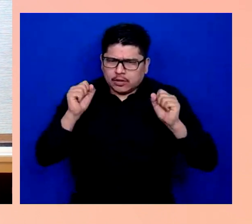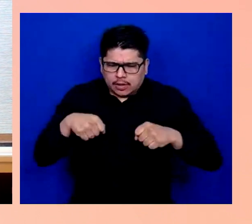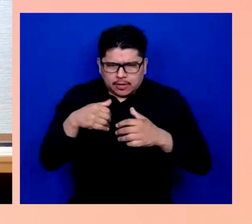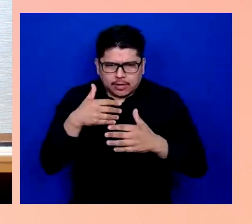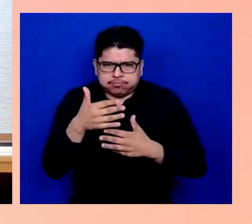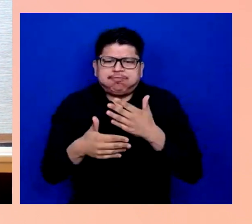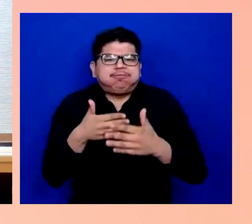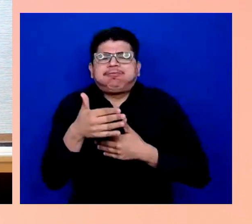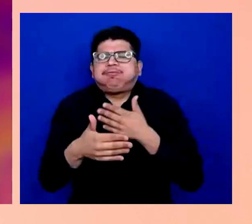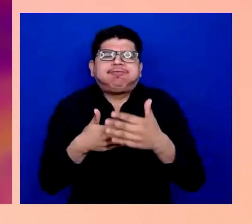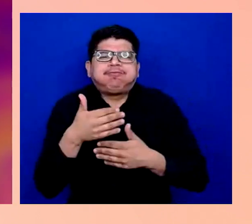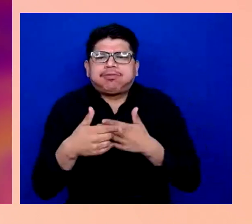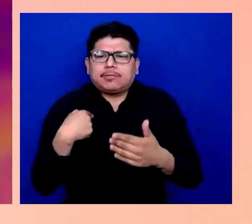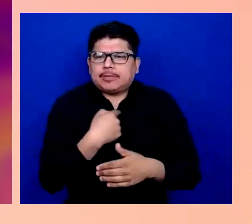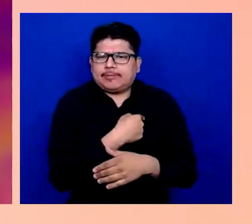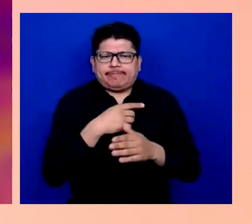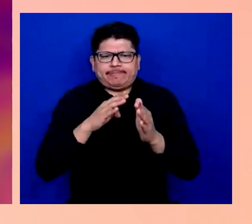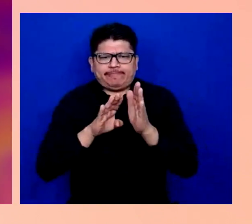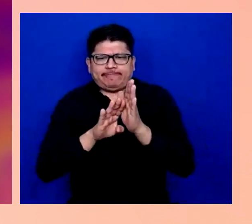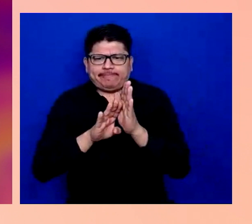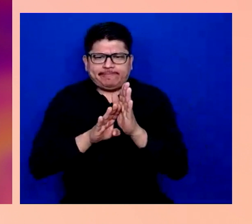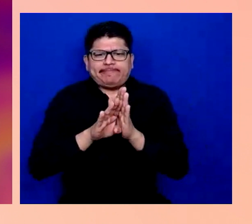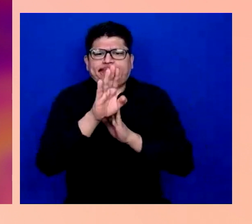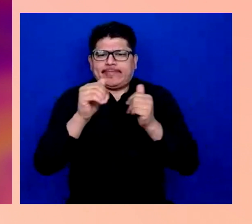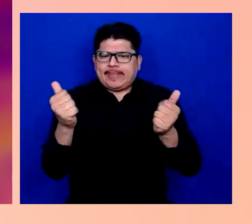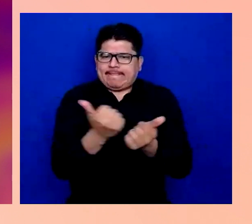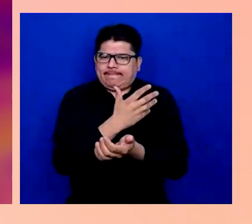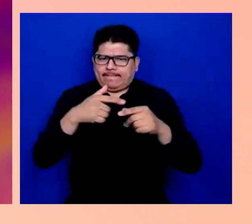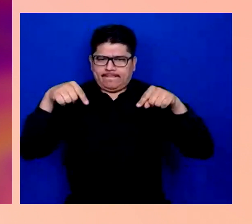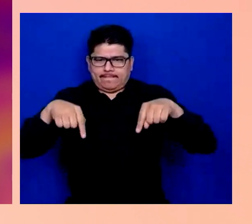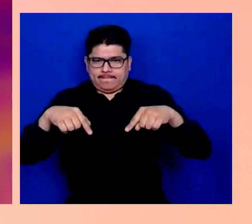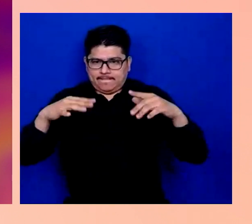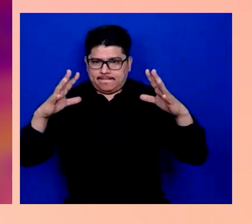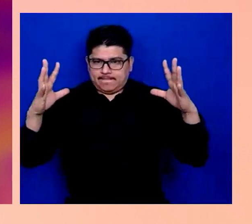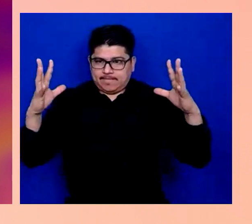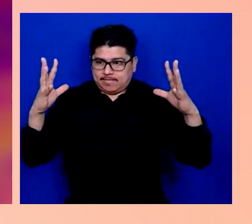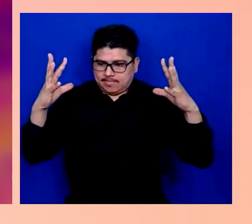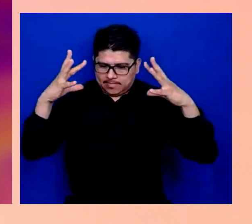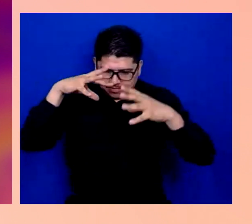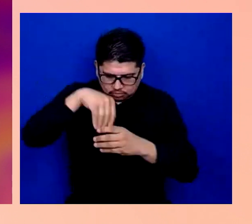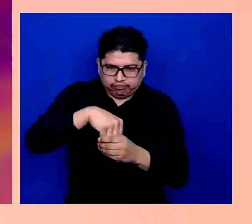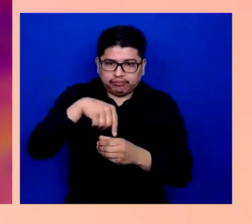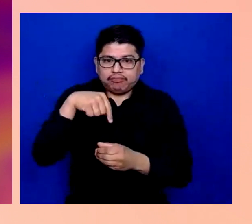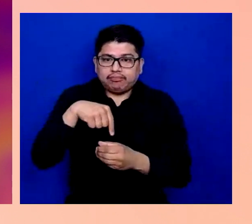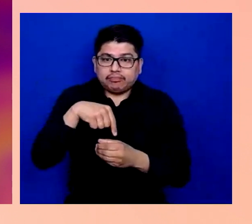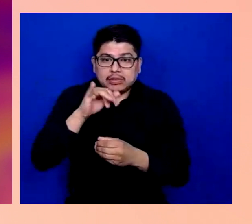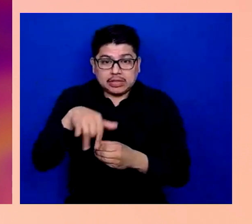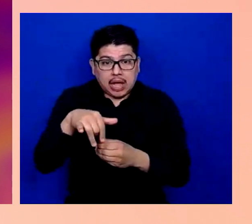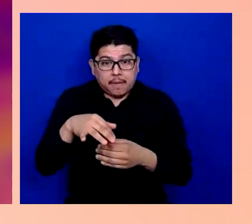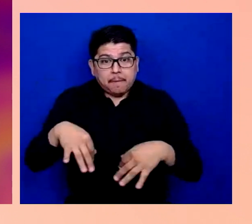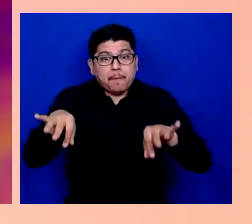everything because like I said before, everyone encounters this; your audience